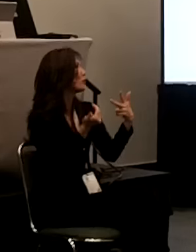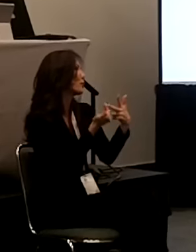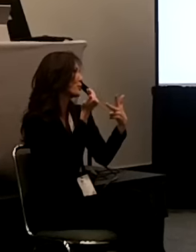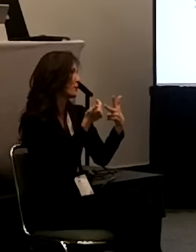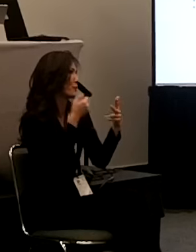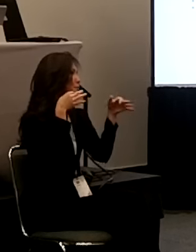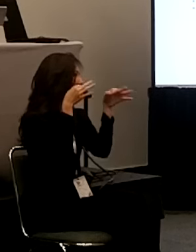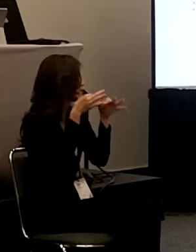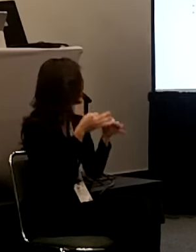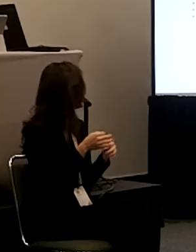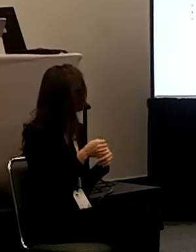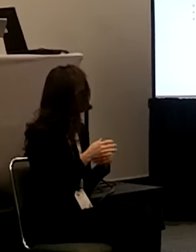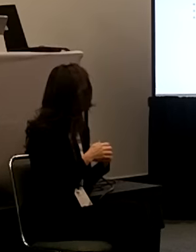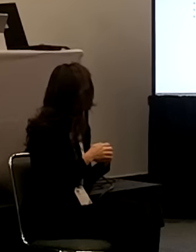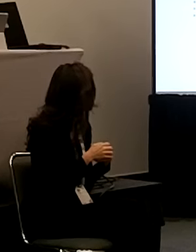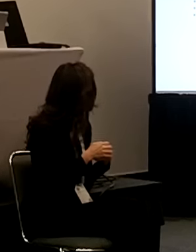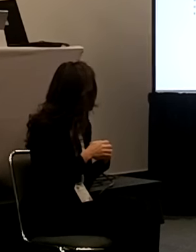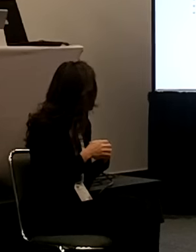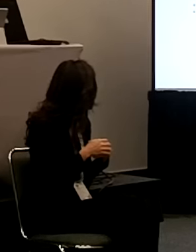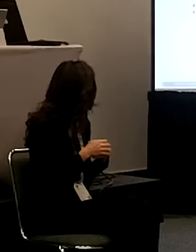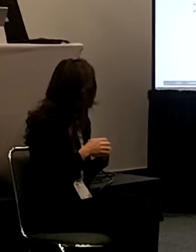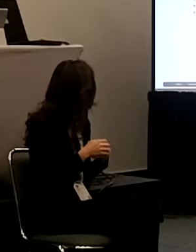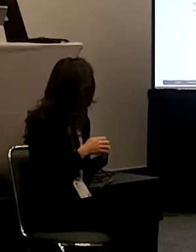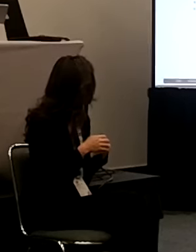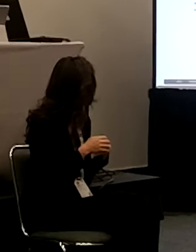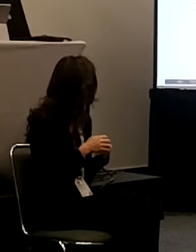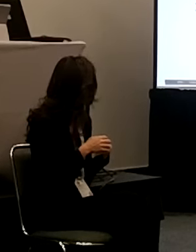And I should've flipped those images, anyway.